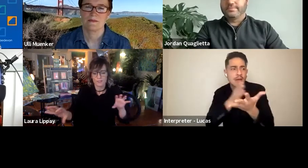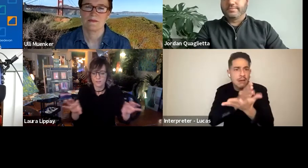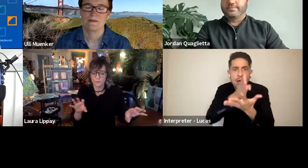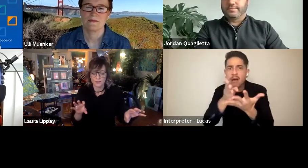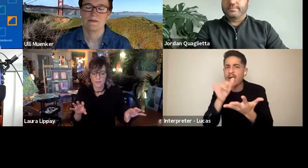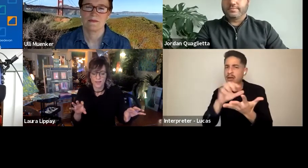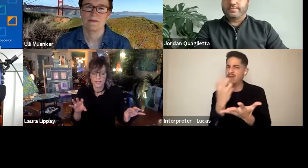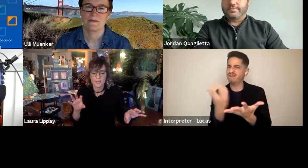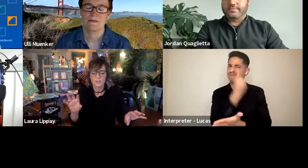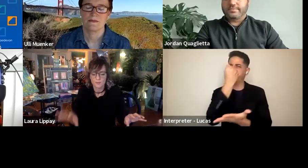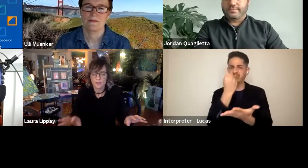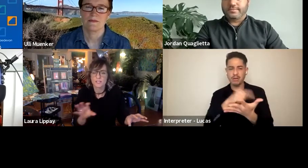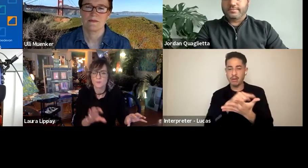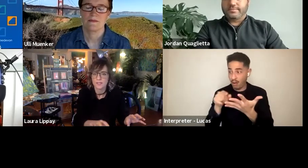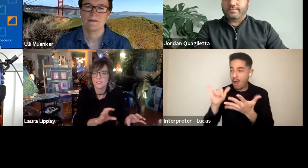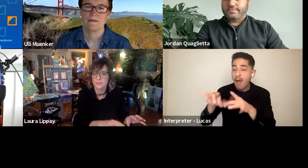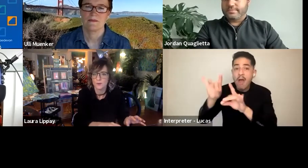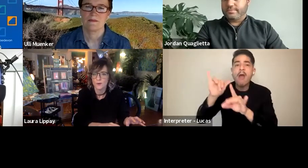In terms of, like, here are some of the things we need to do.